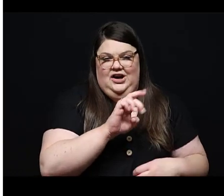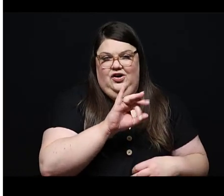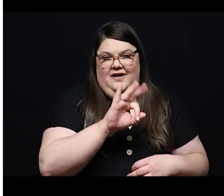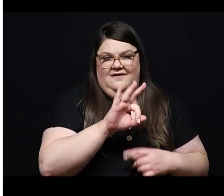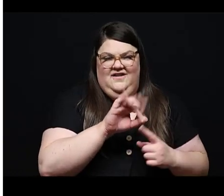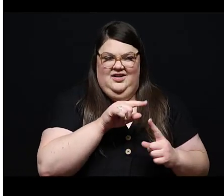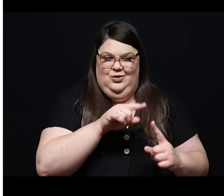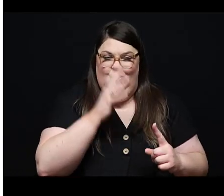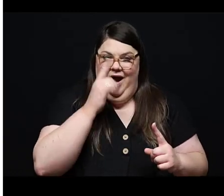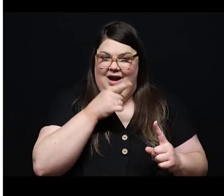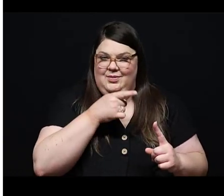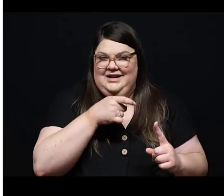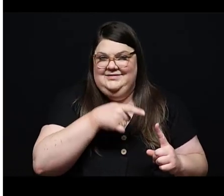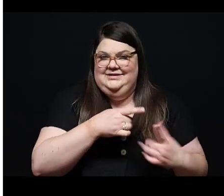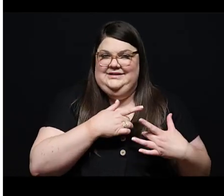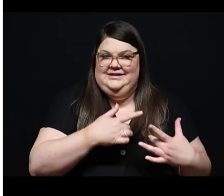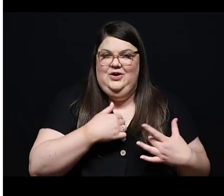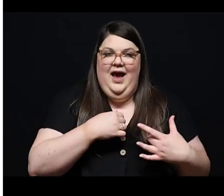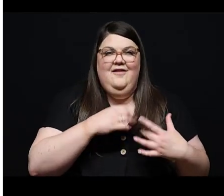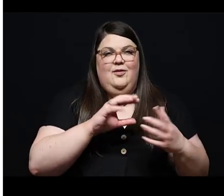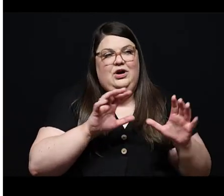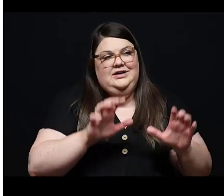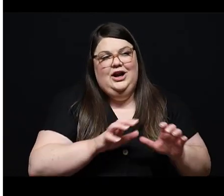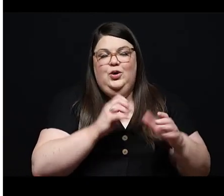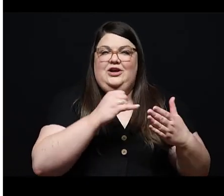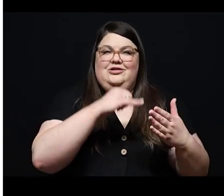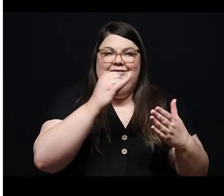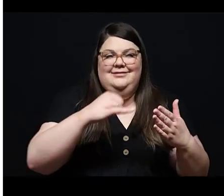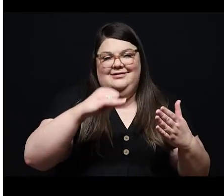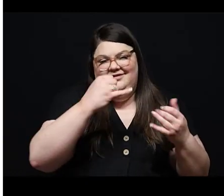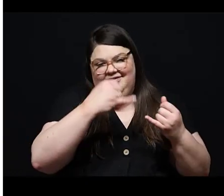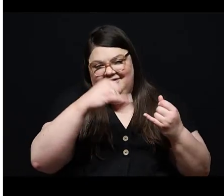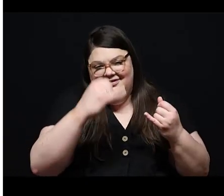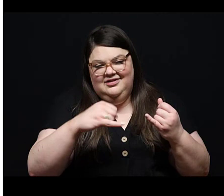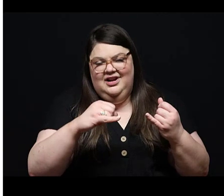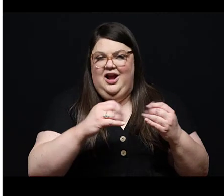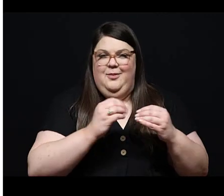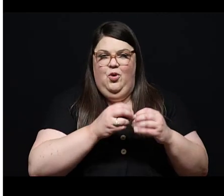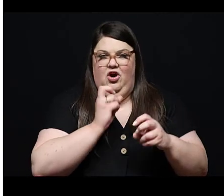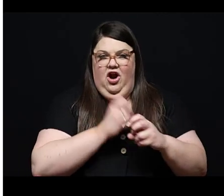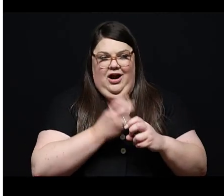fonts have decorative lines or “tails” on their letters that make them more difficult to read.